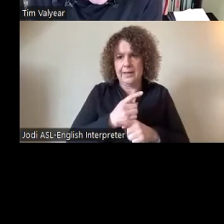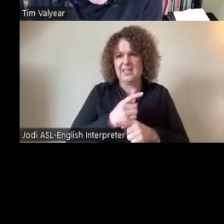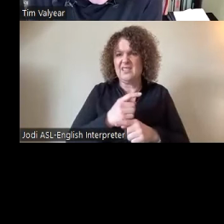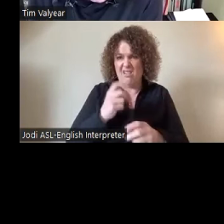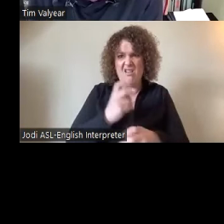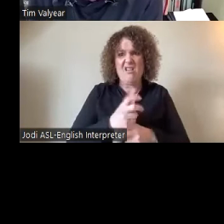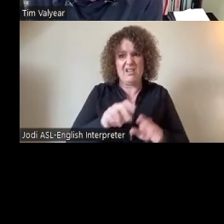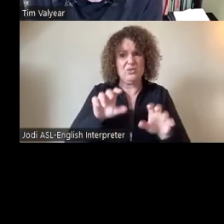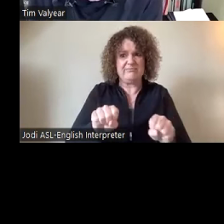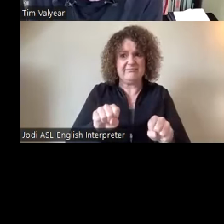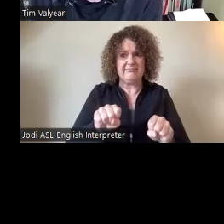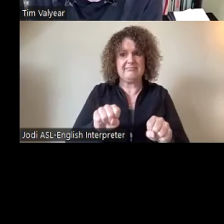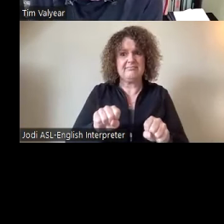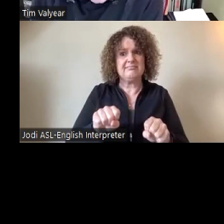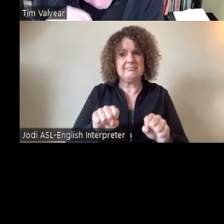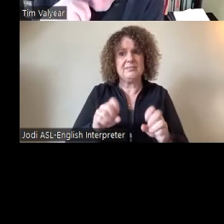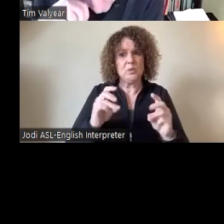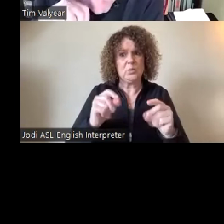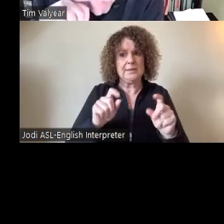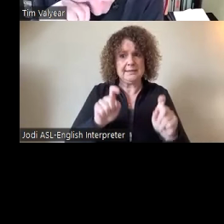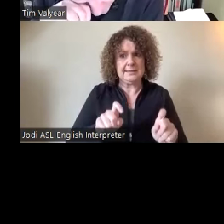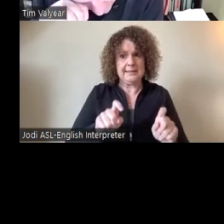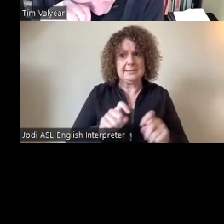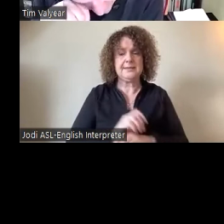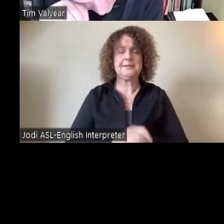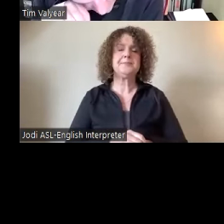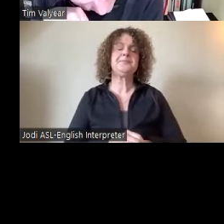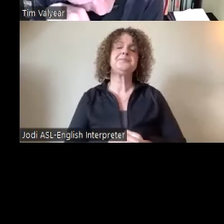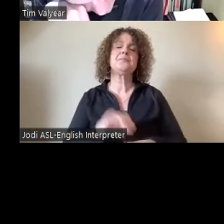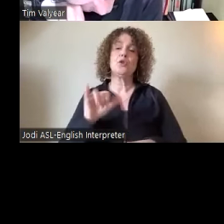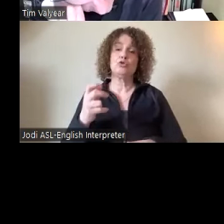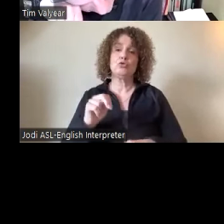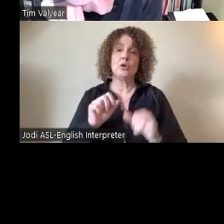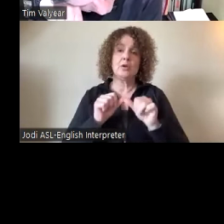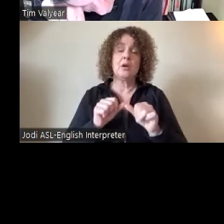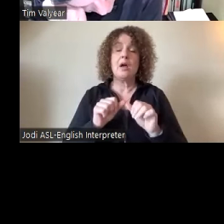likive a symptom or symptoms. So I don't use it like every